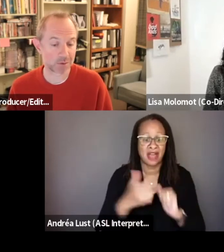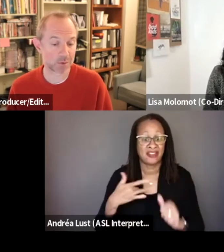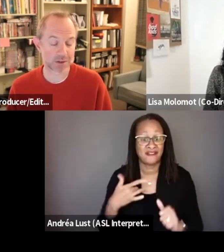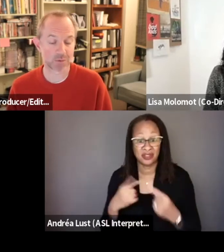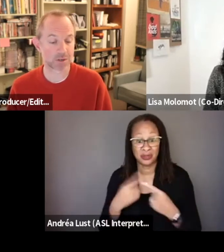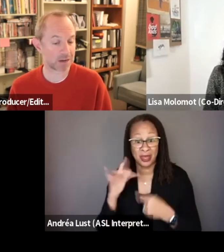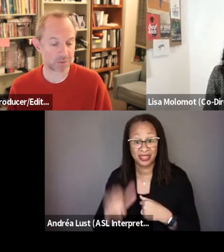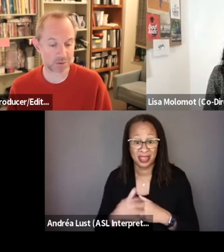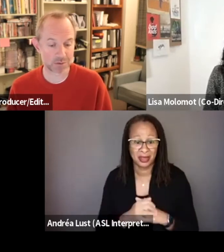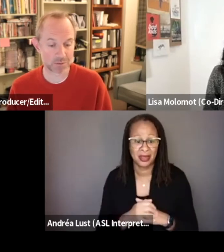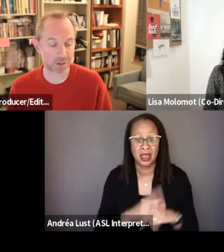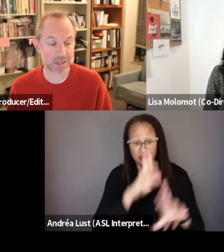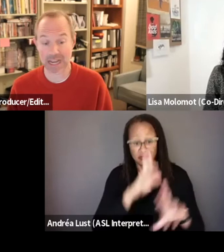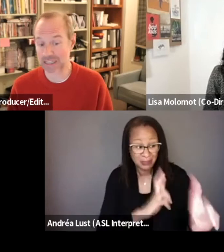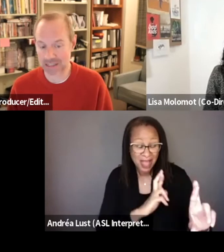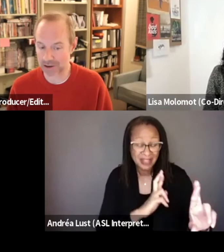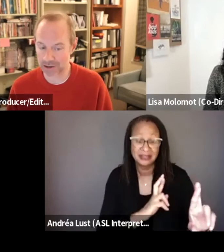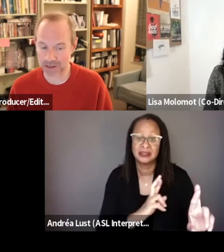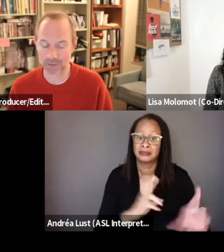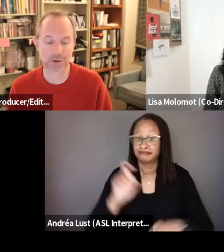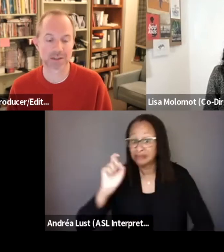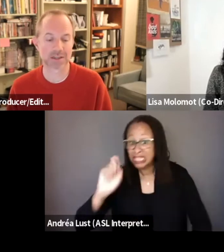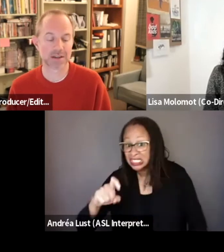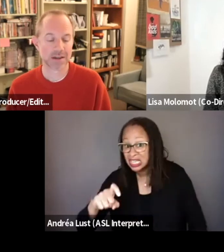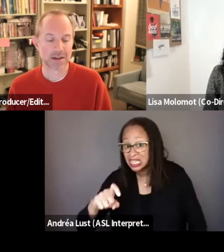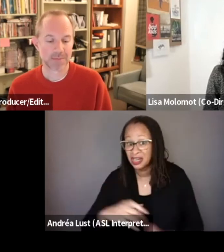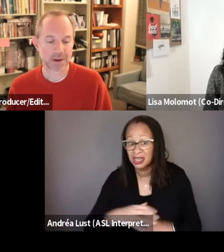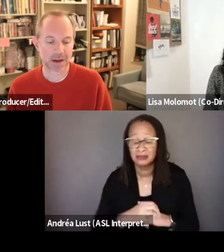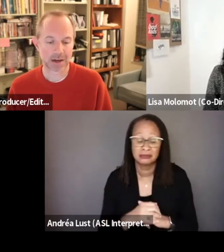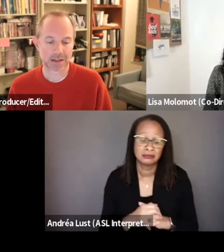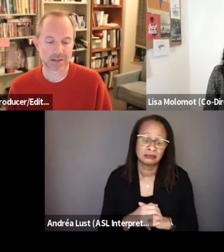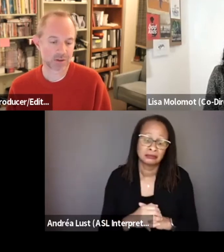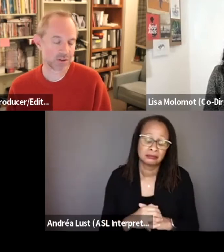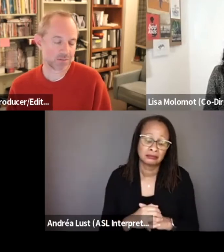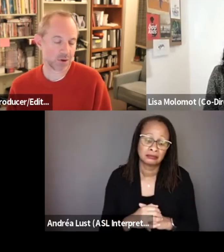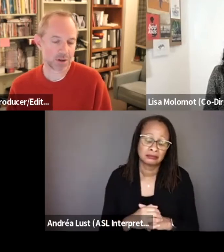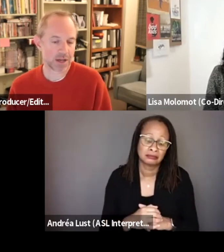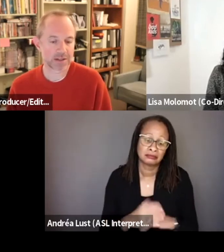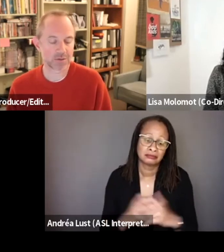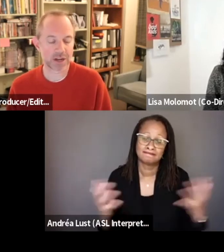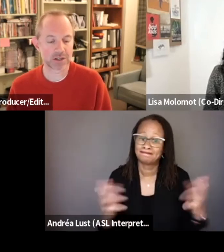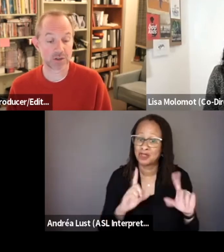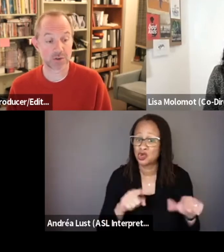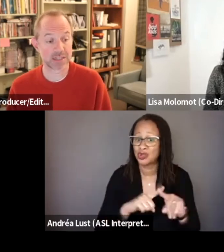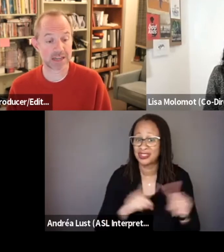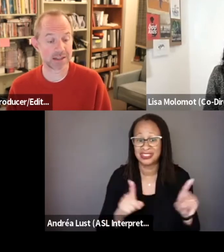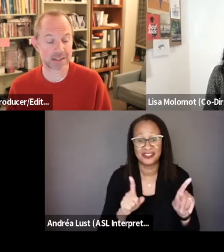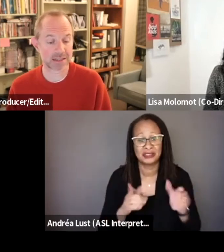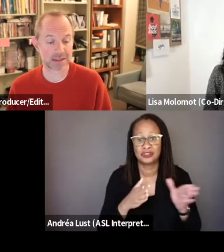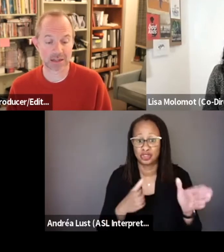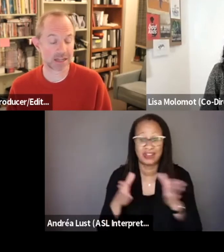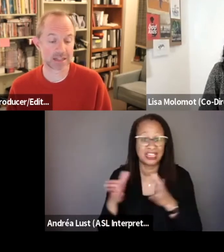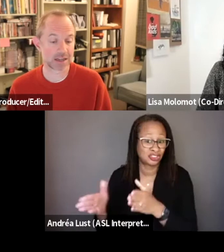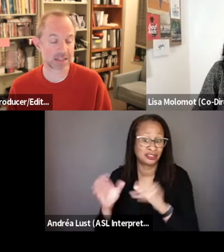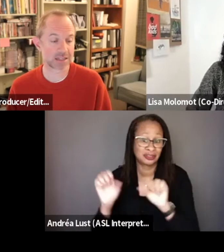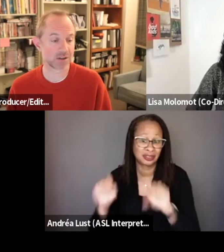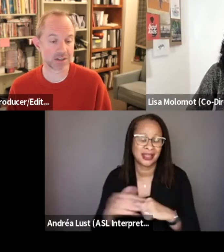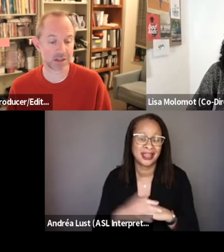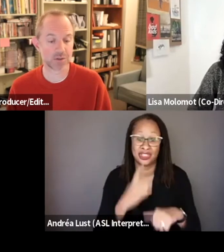Was it respectful? Was it necessary? Was it... 'Cause you could go in a lot of directions. You could say that it's unnecessary to do that